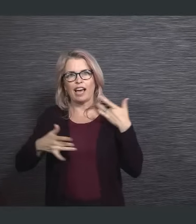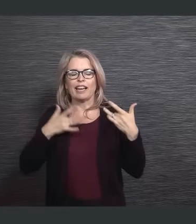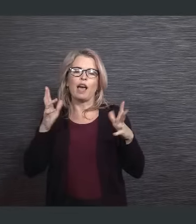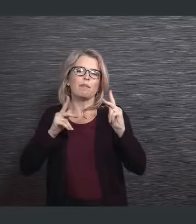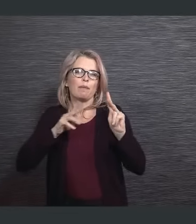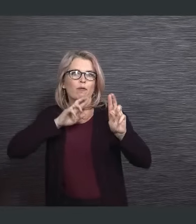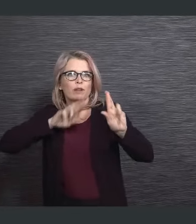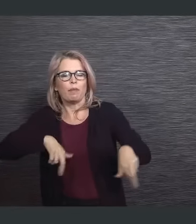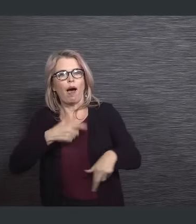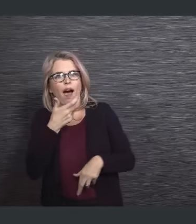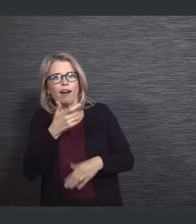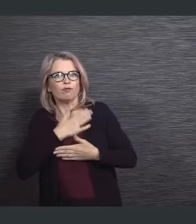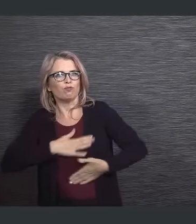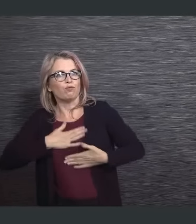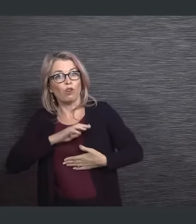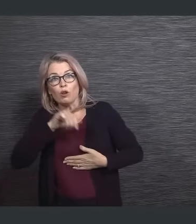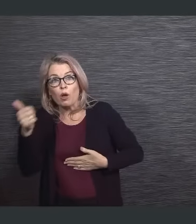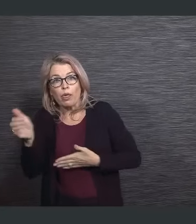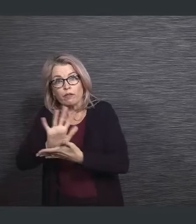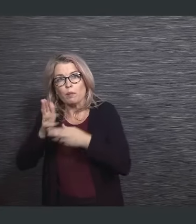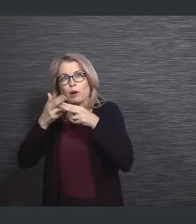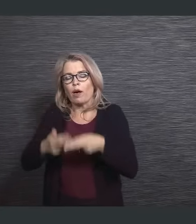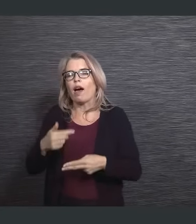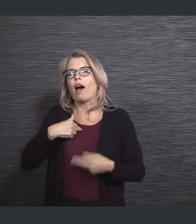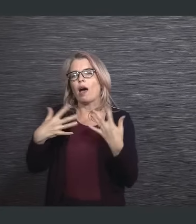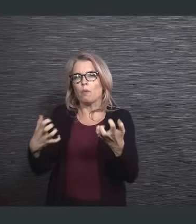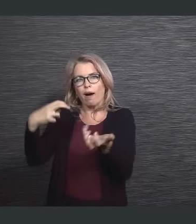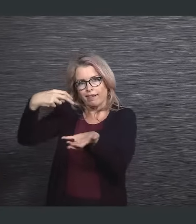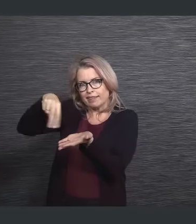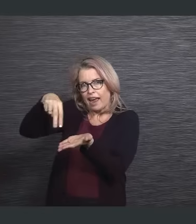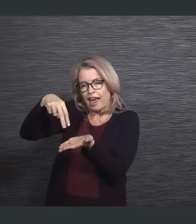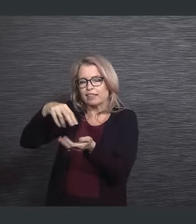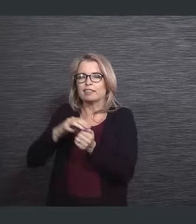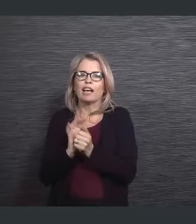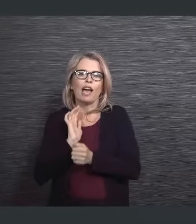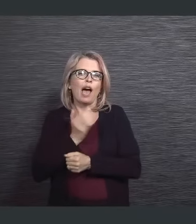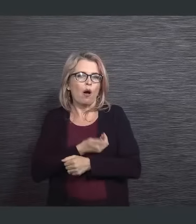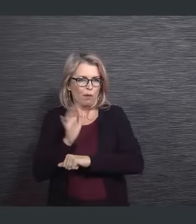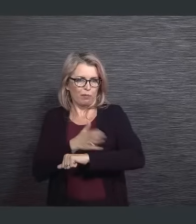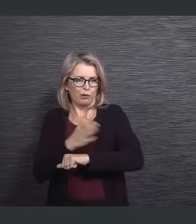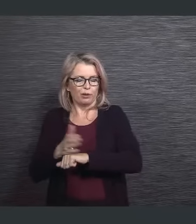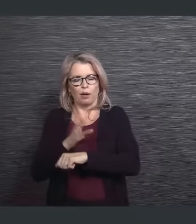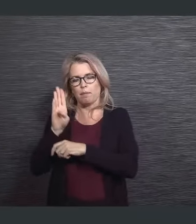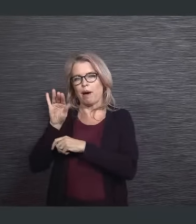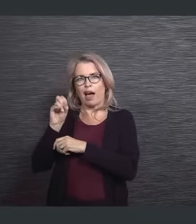Another film is "I Wanna Dance With Somebody," our musical biopic of the Whitney Houston story.